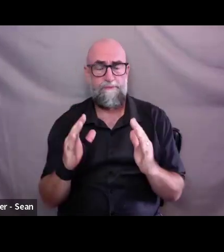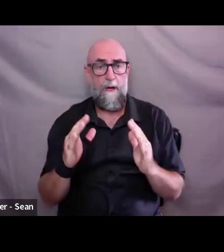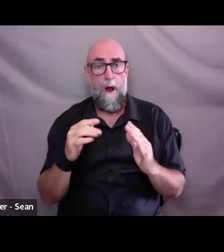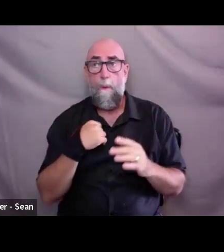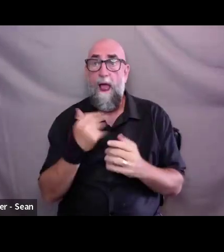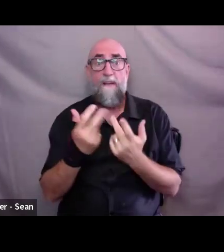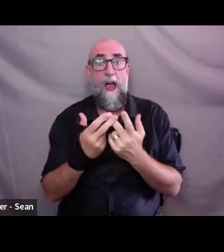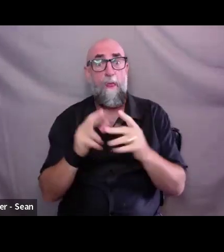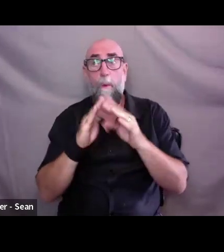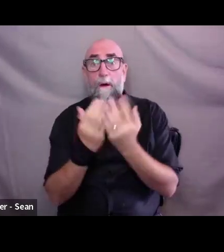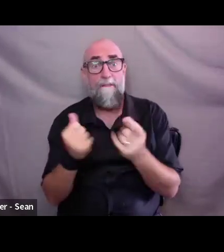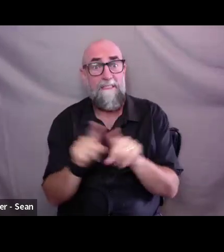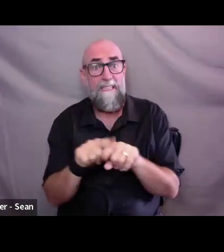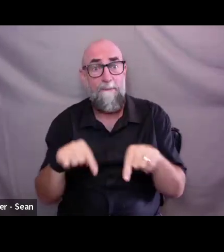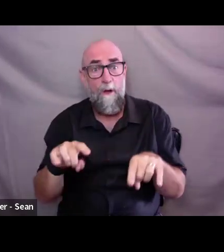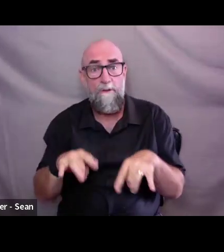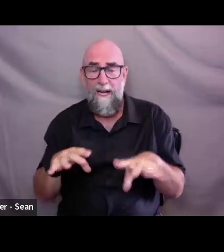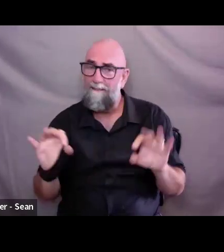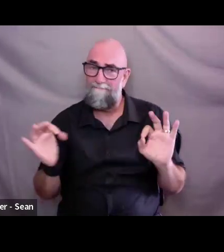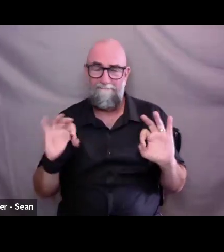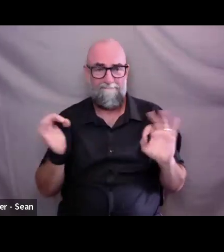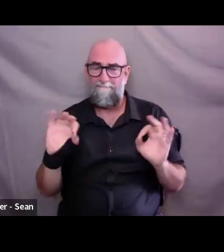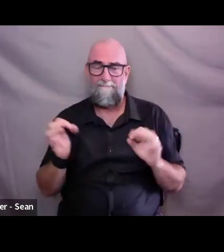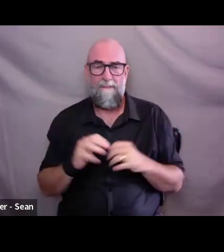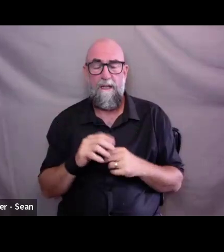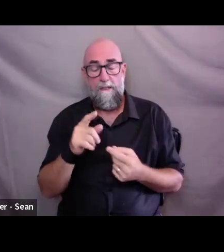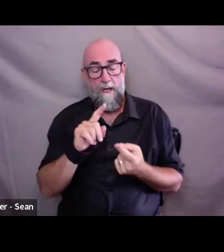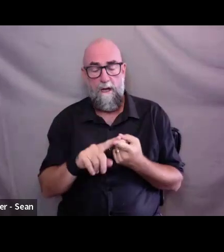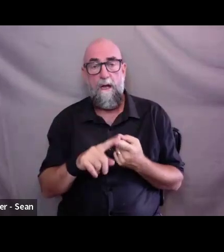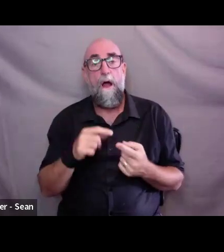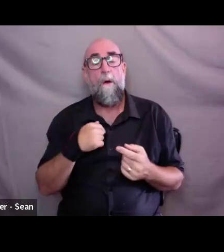We are fourth in the world in species extinction. We are a bit of a car